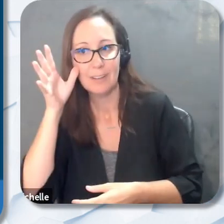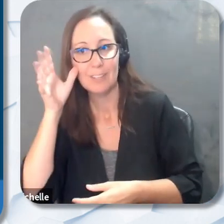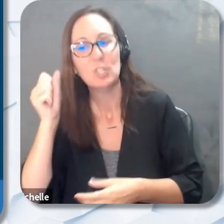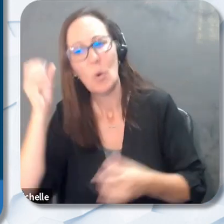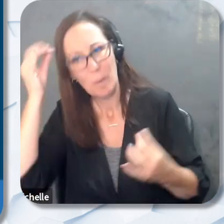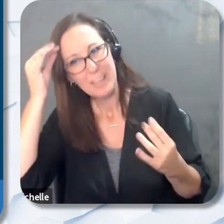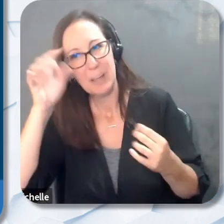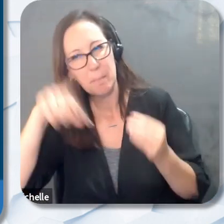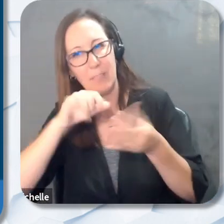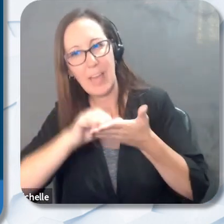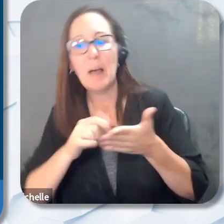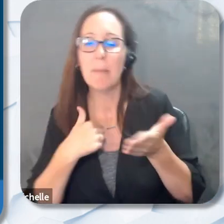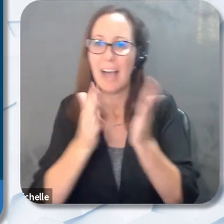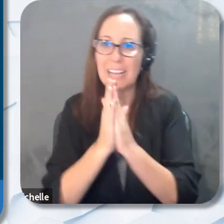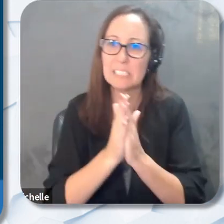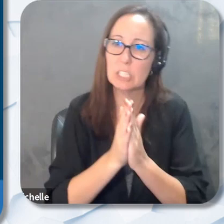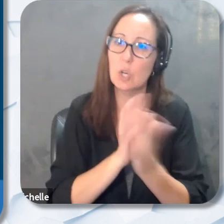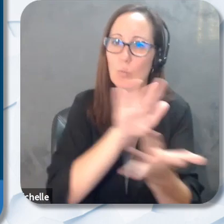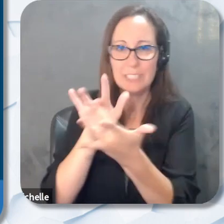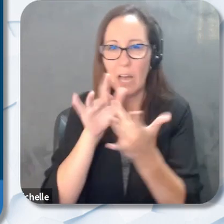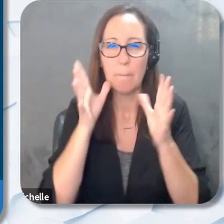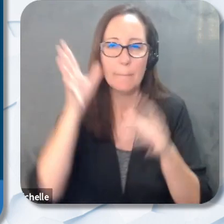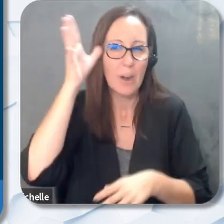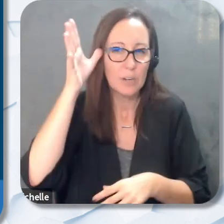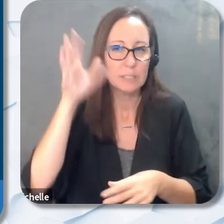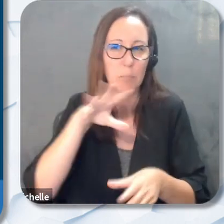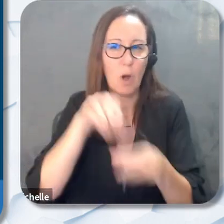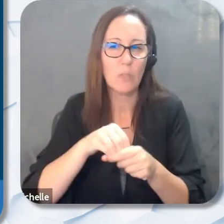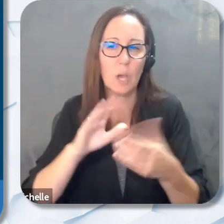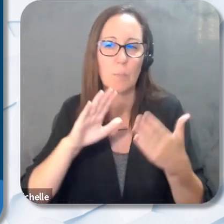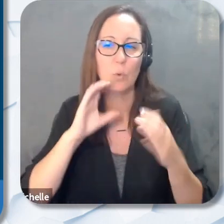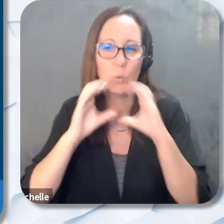you actually reach out to you, to your parents as part of the communication process so everyone